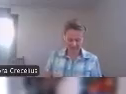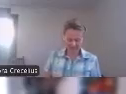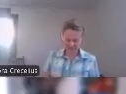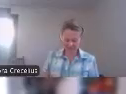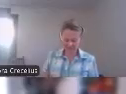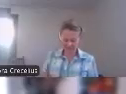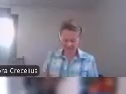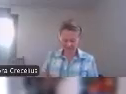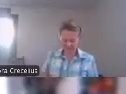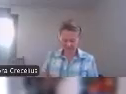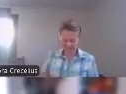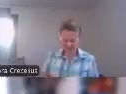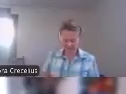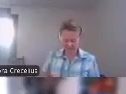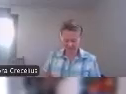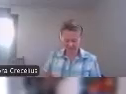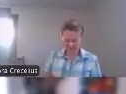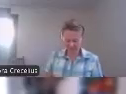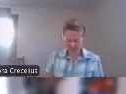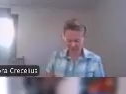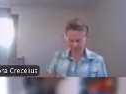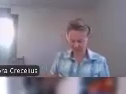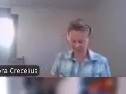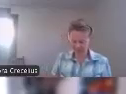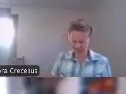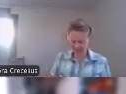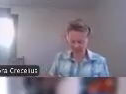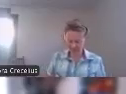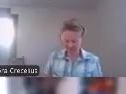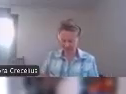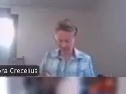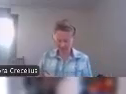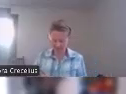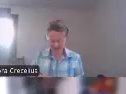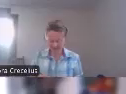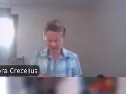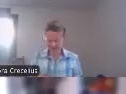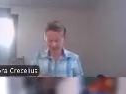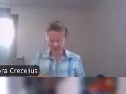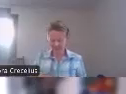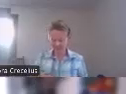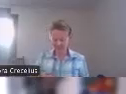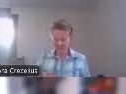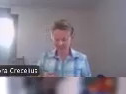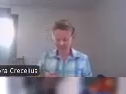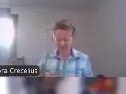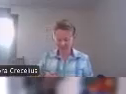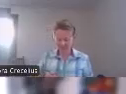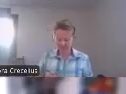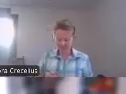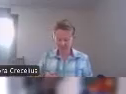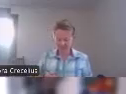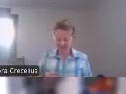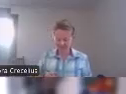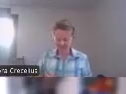I want my grown adult child to do this, this, and this, but the grown adult child isn't saying